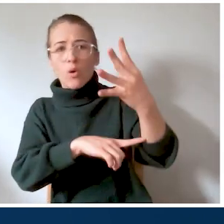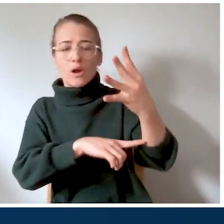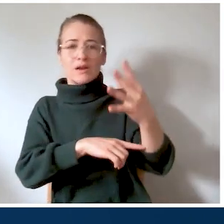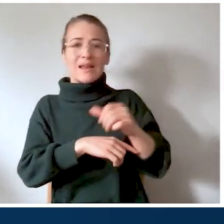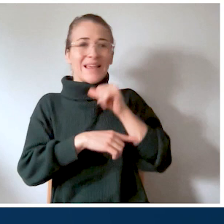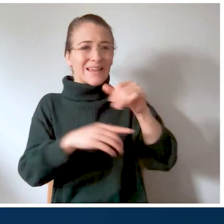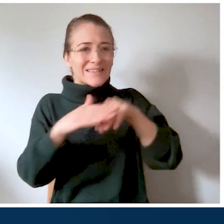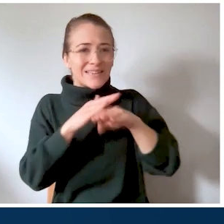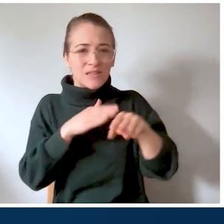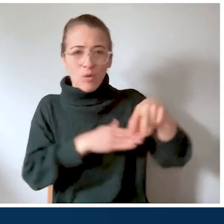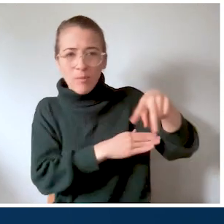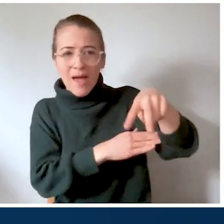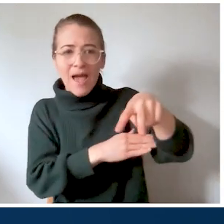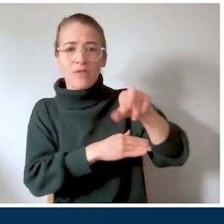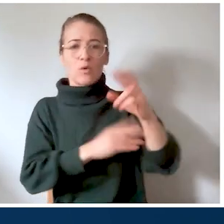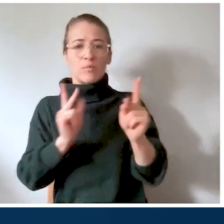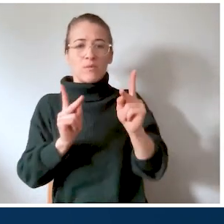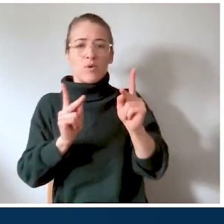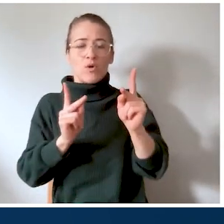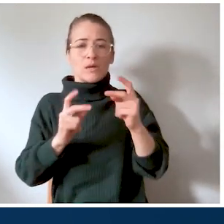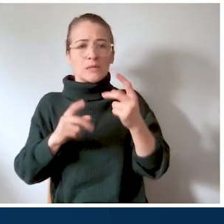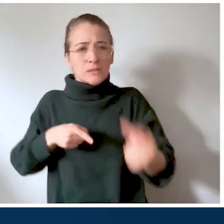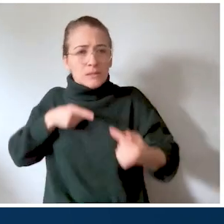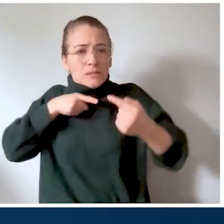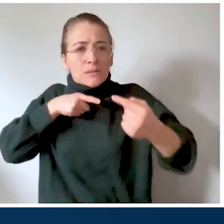or people that are maybe having difficulty getting from one place to another?